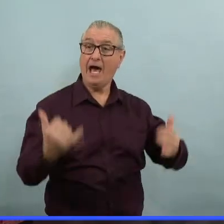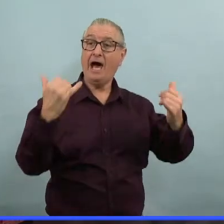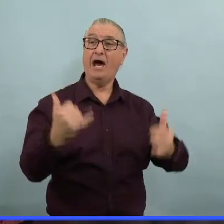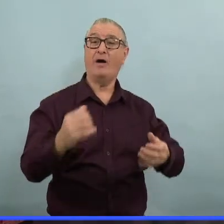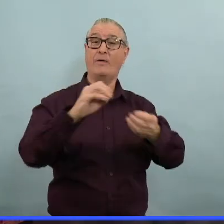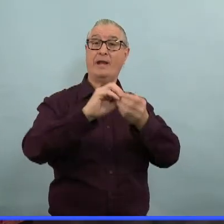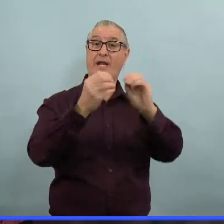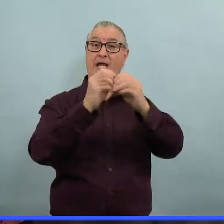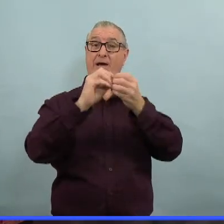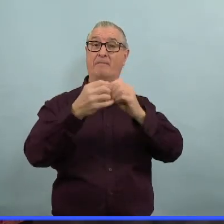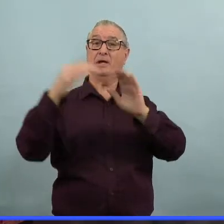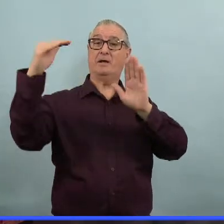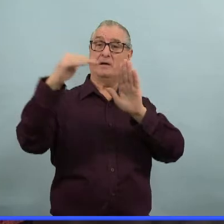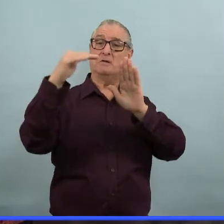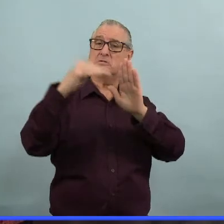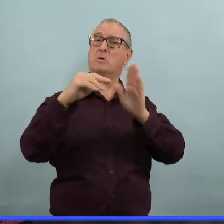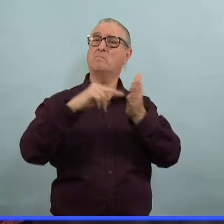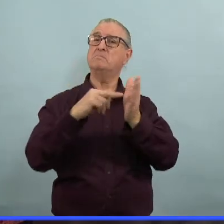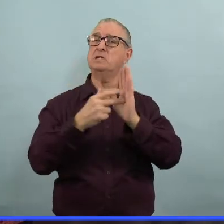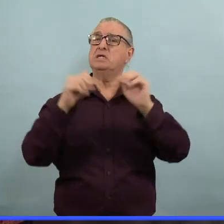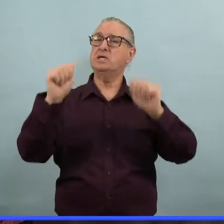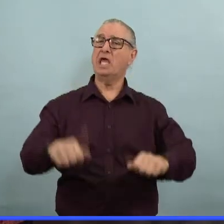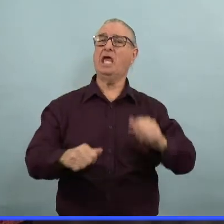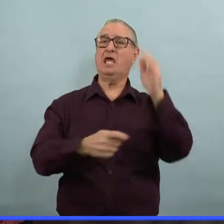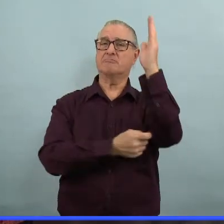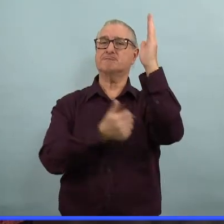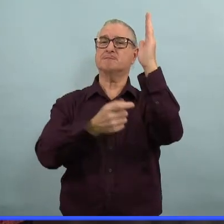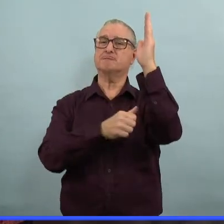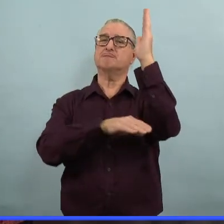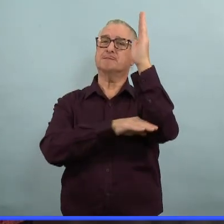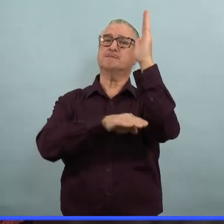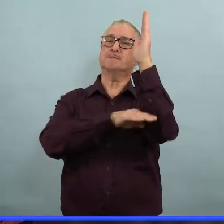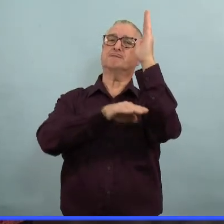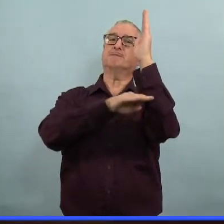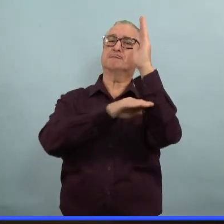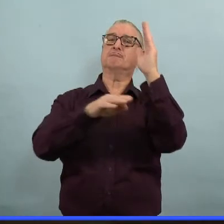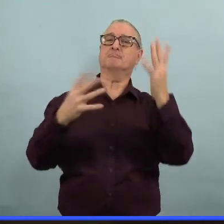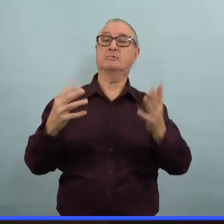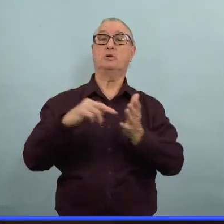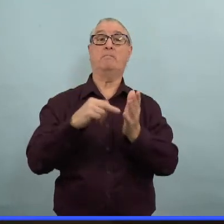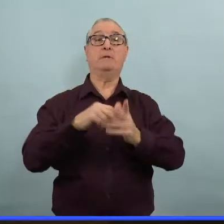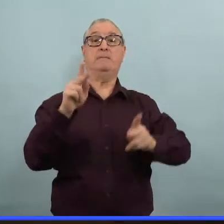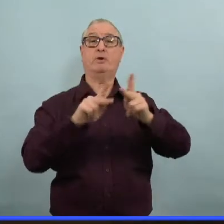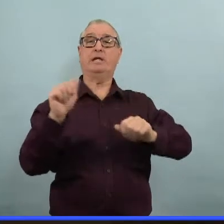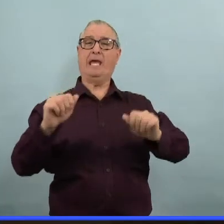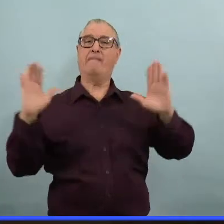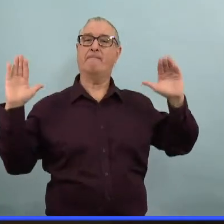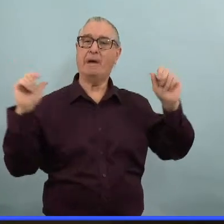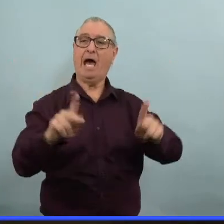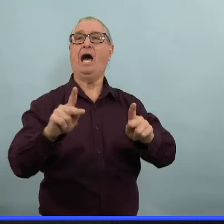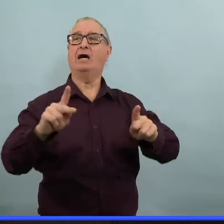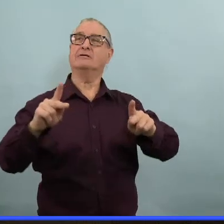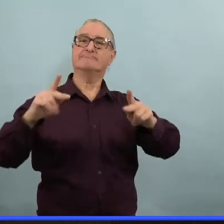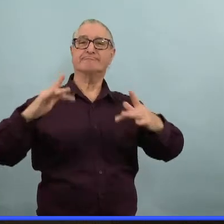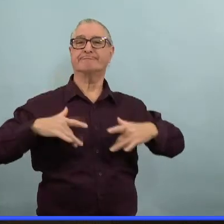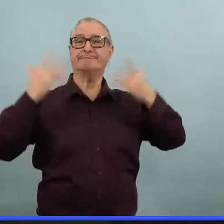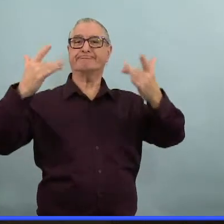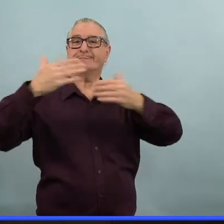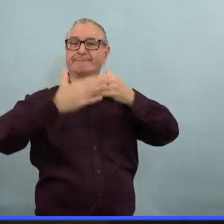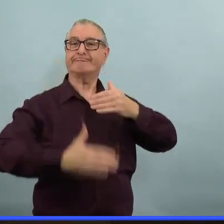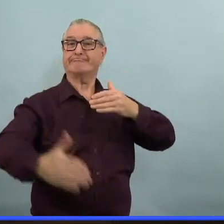can get back to to living um living their lives how much of this was demanded by businesses and